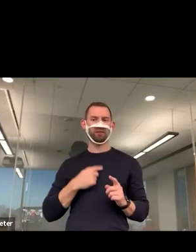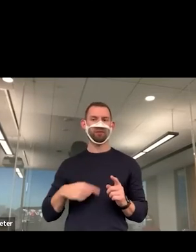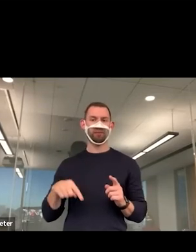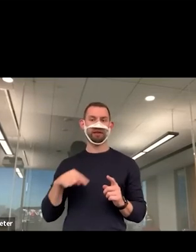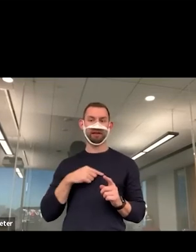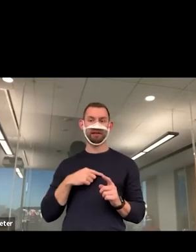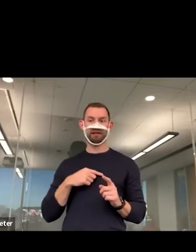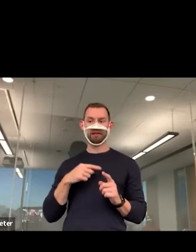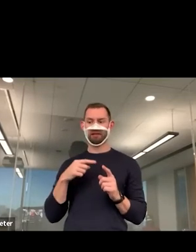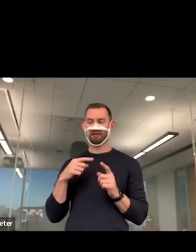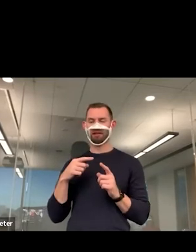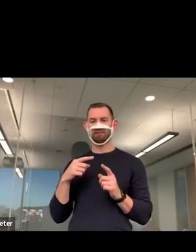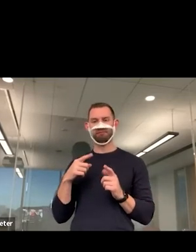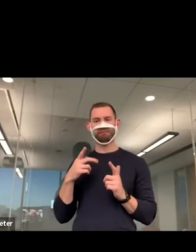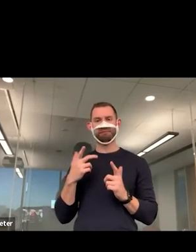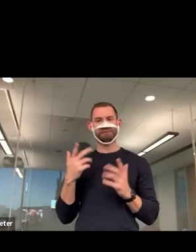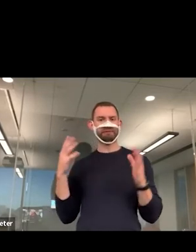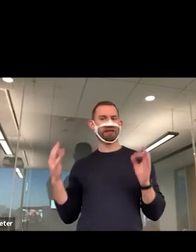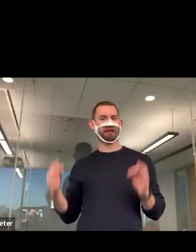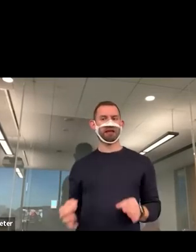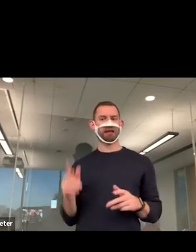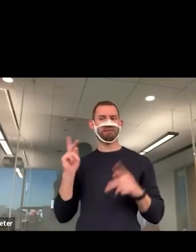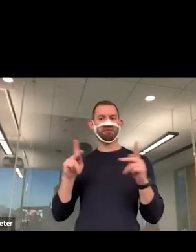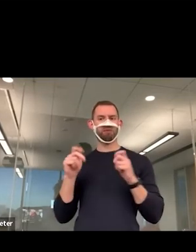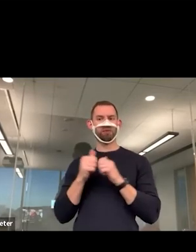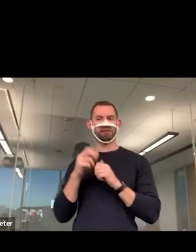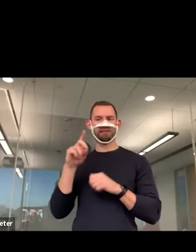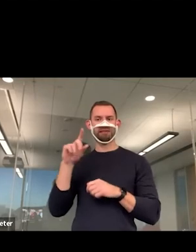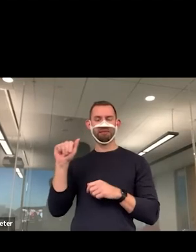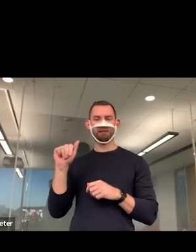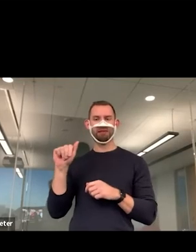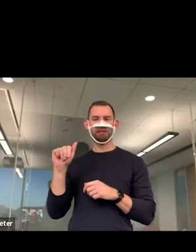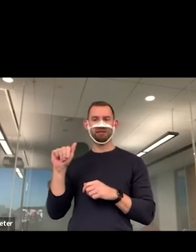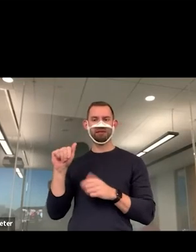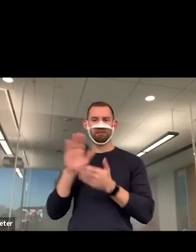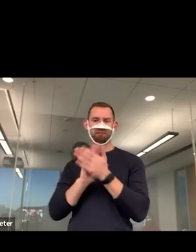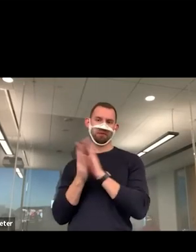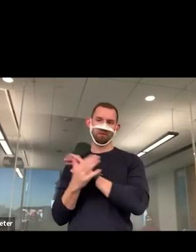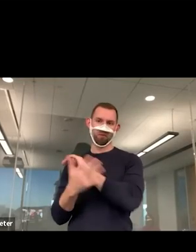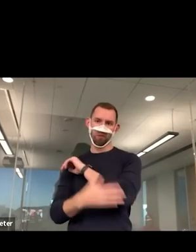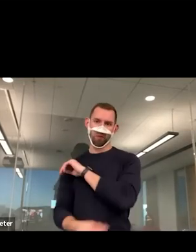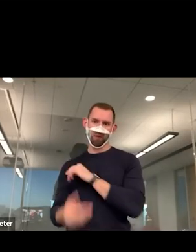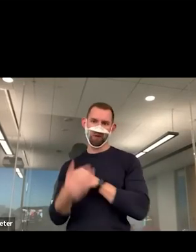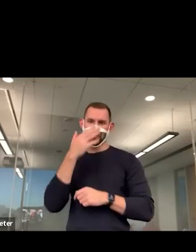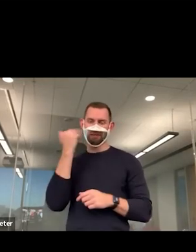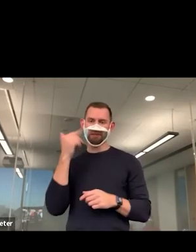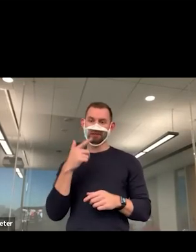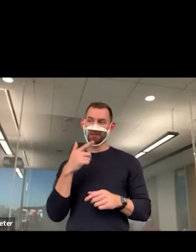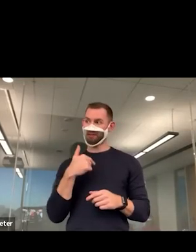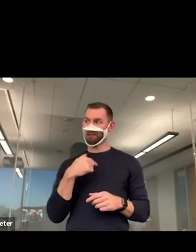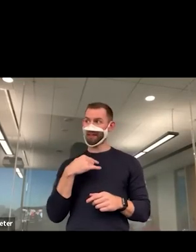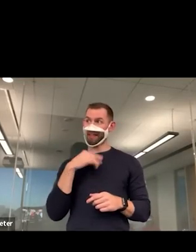poverty by saying they have to stipulate that they cannot work to get those benefits so once they go